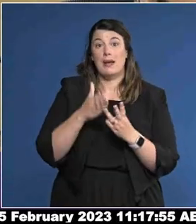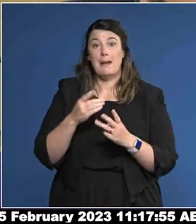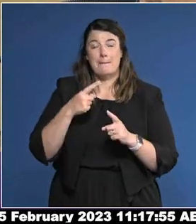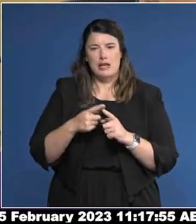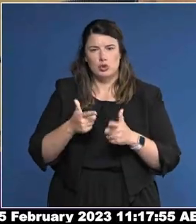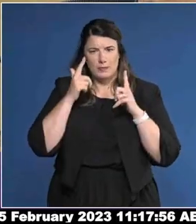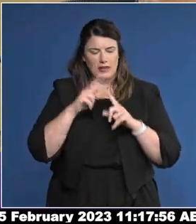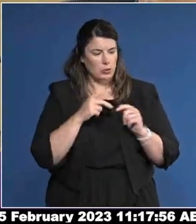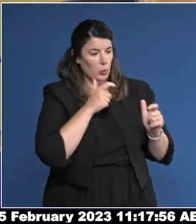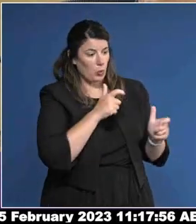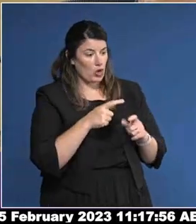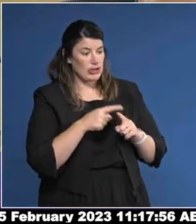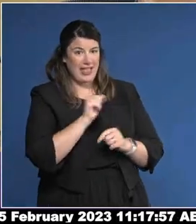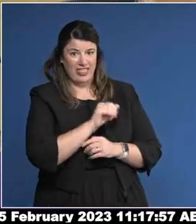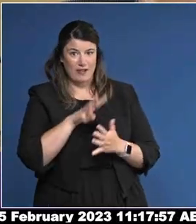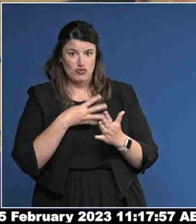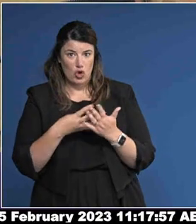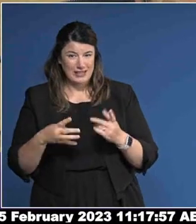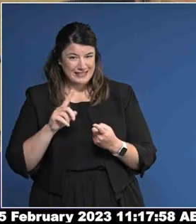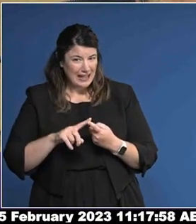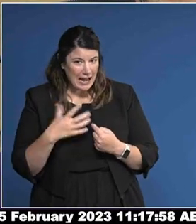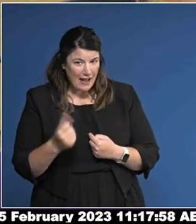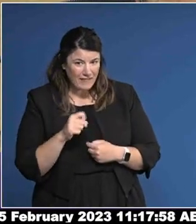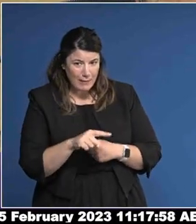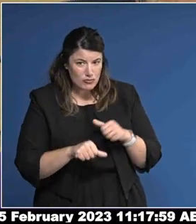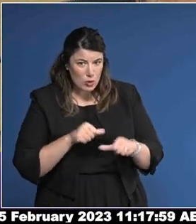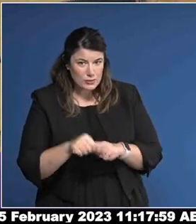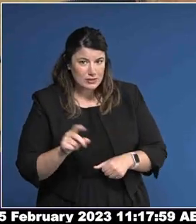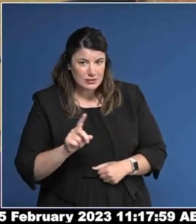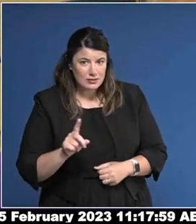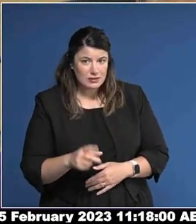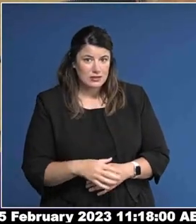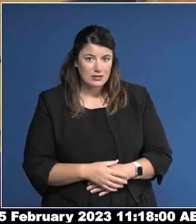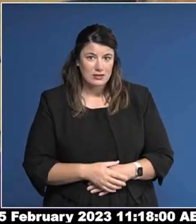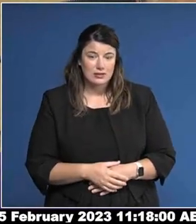exist? MR HYLAND: It's a challenge for the sector, and I can draw on my experience from